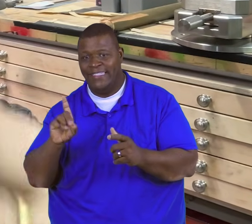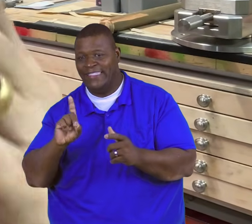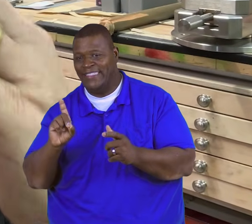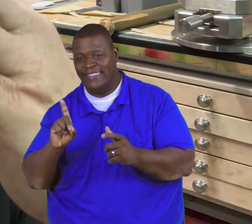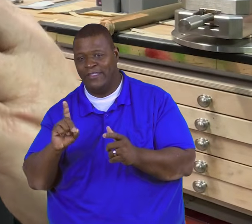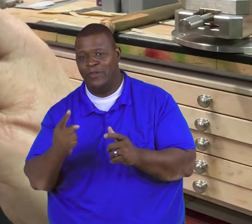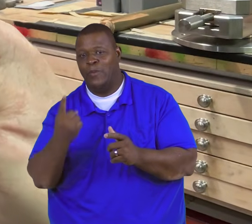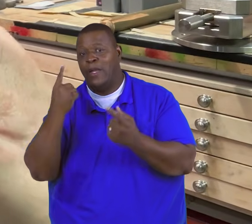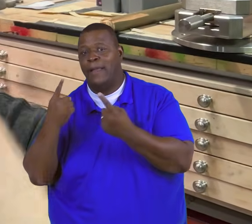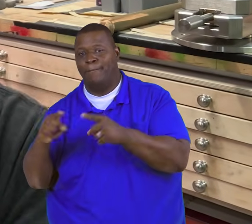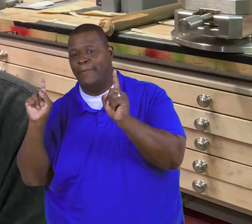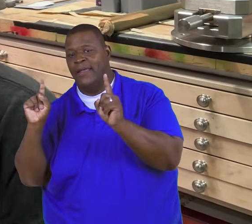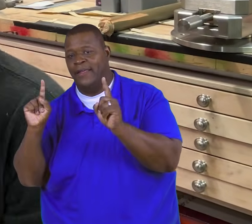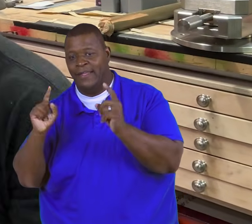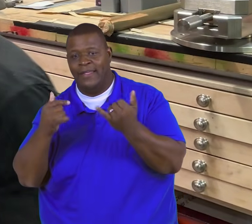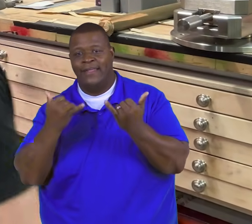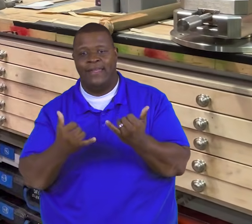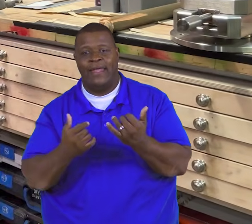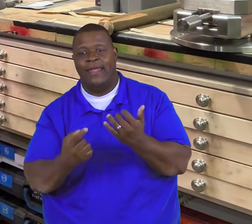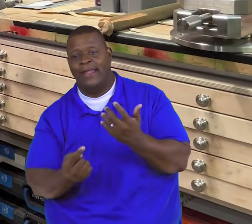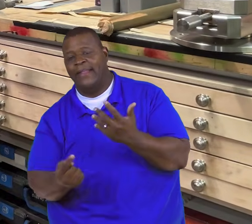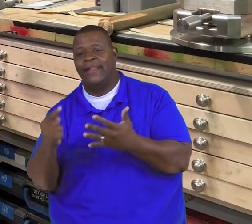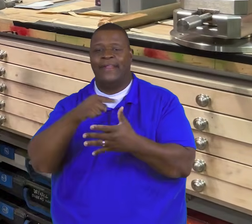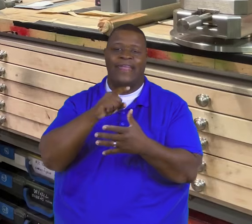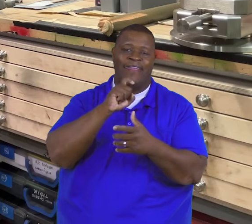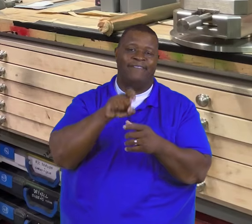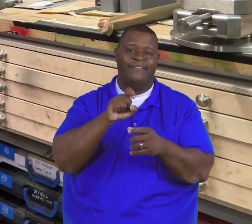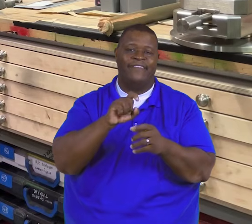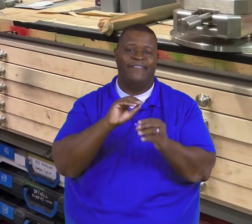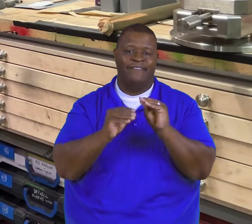to try and open it up a little bit and I succeeded and so that's what I've gotta do with these,